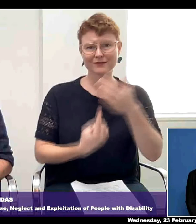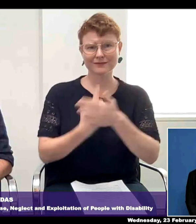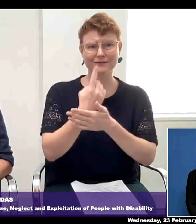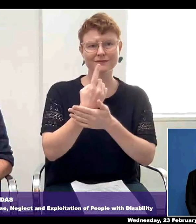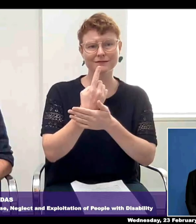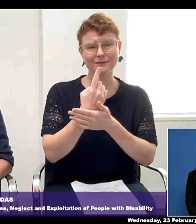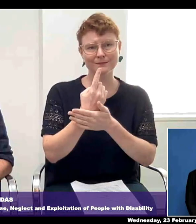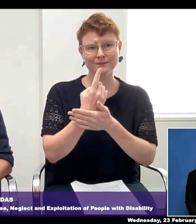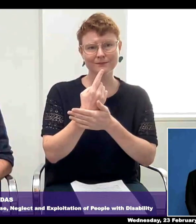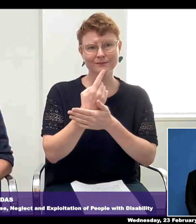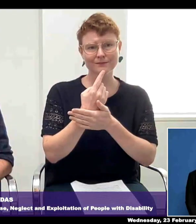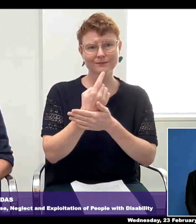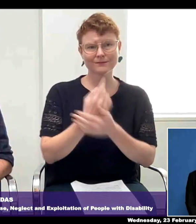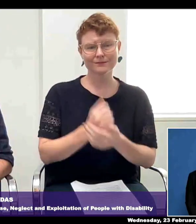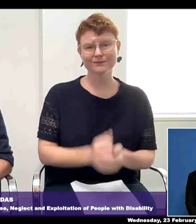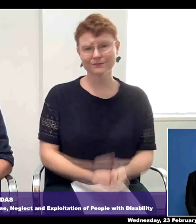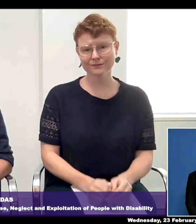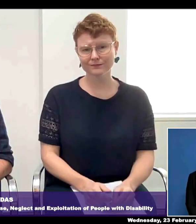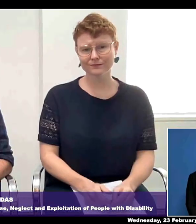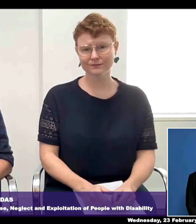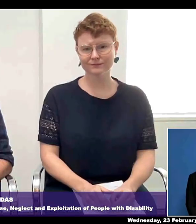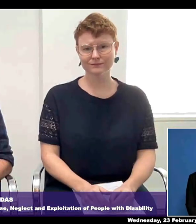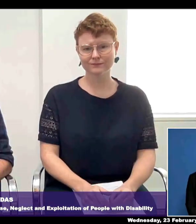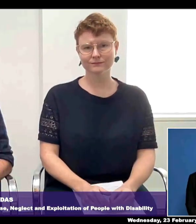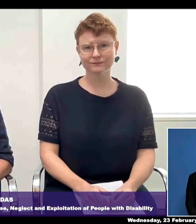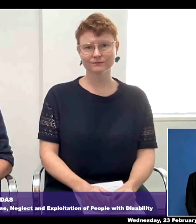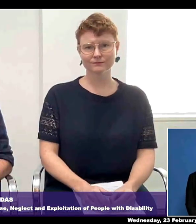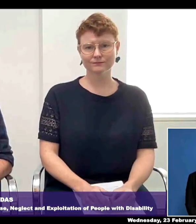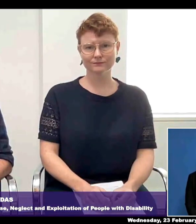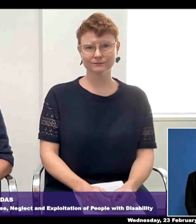So this gatekeeping does continue to happen through that lack of information.